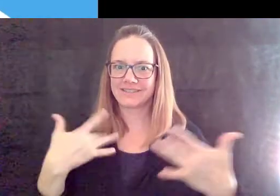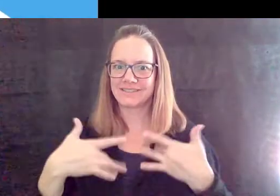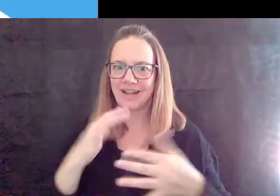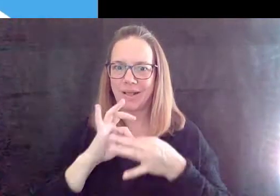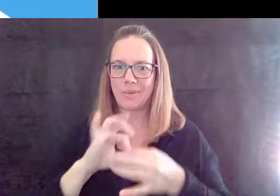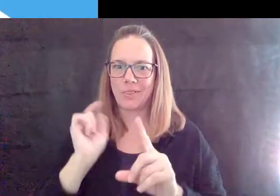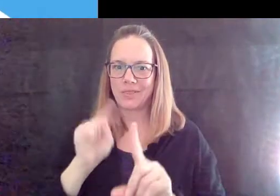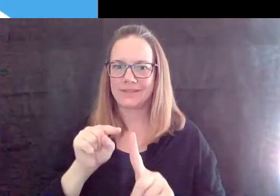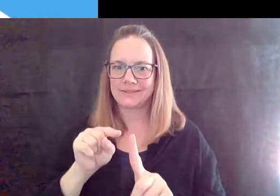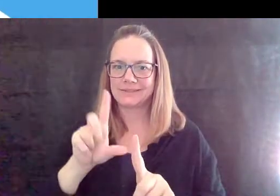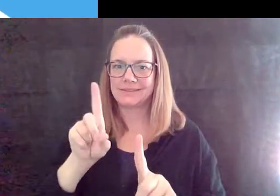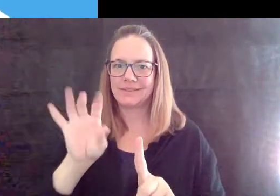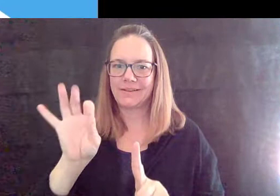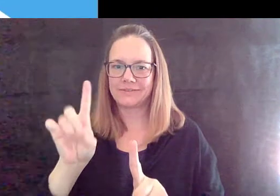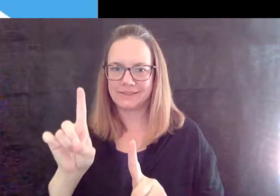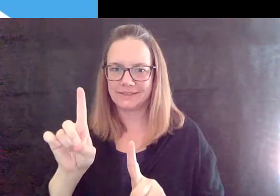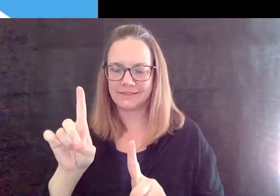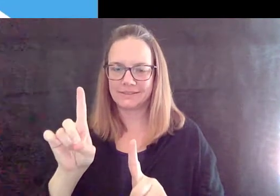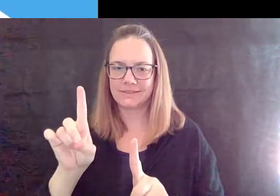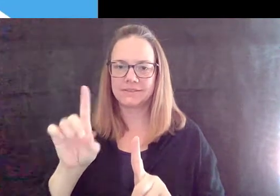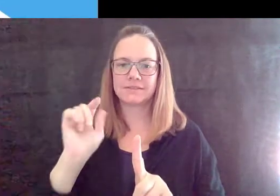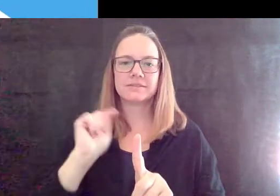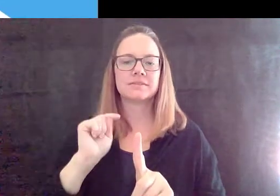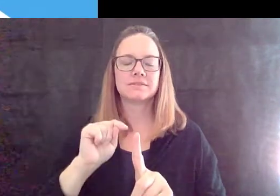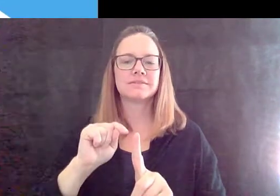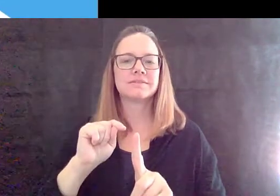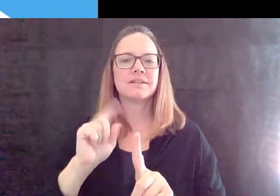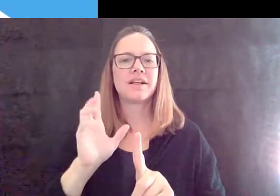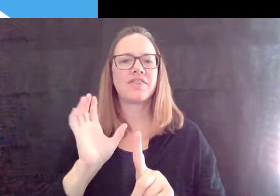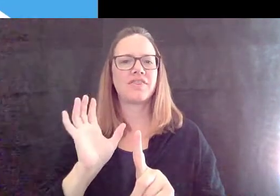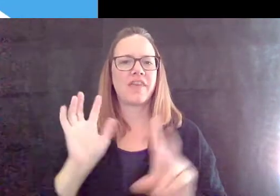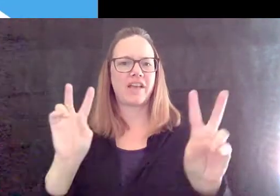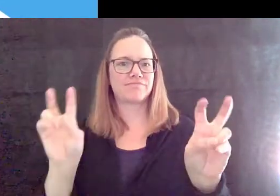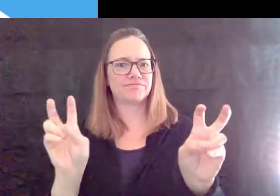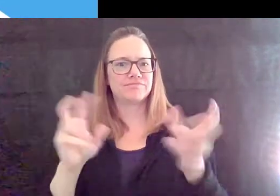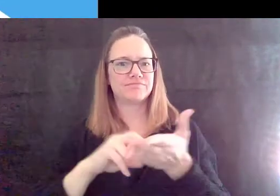excited about. When we talk about a digital front door,